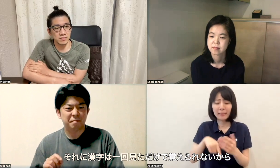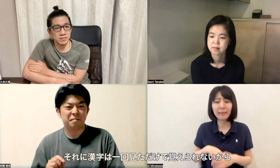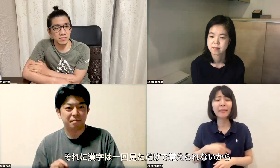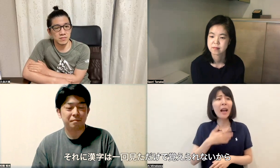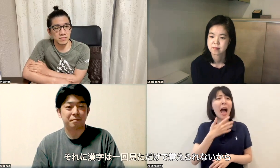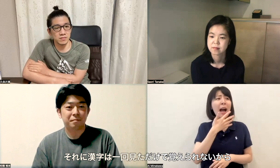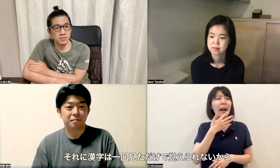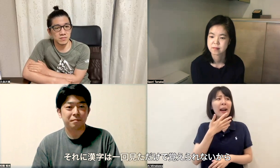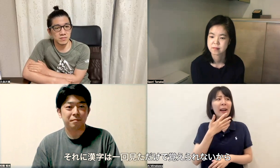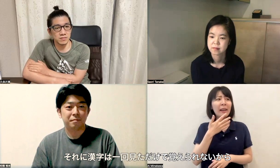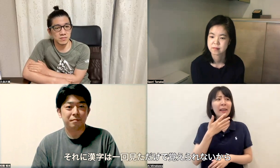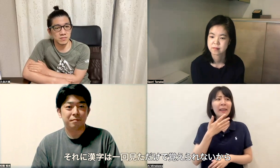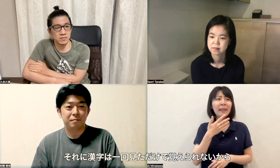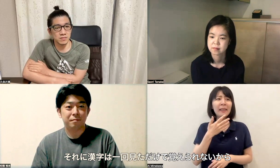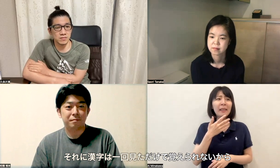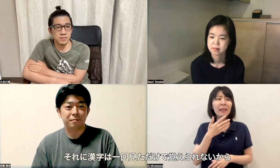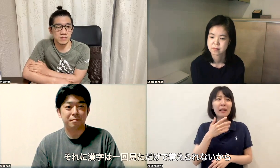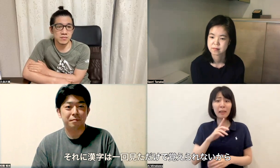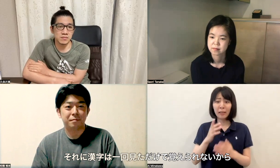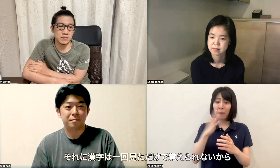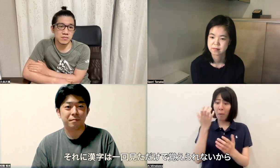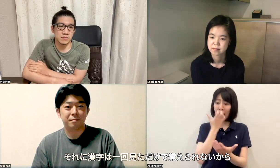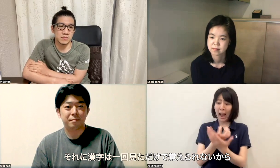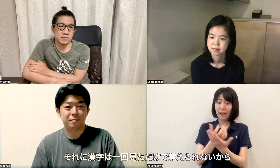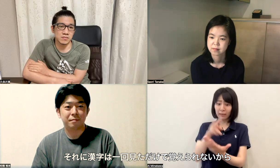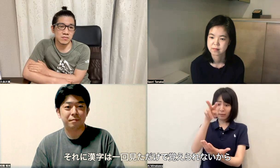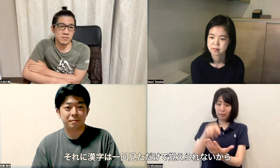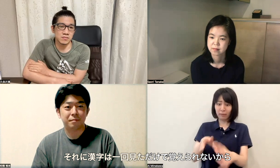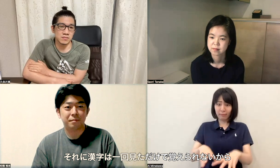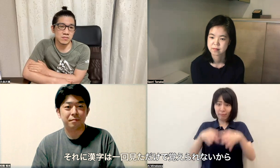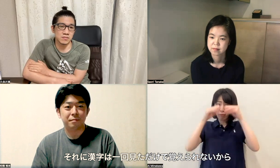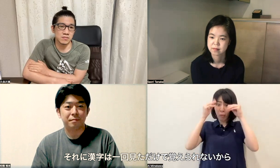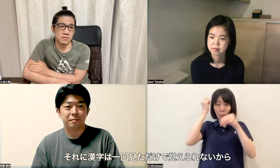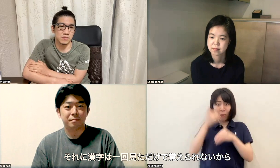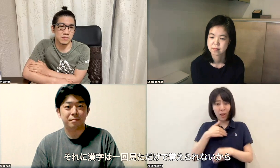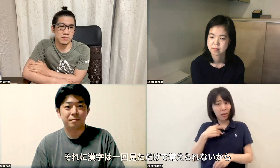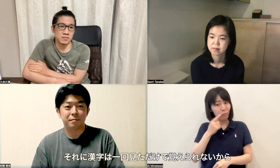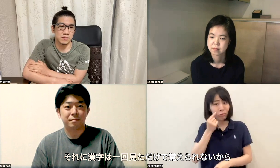We can't memorize Kanji at a glance.